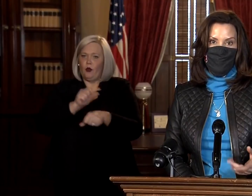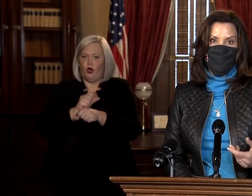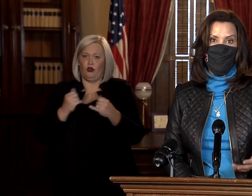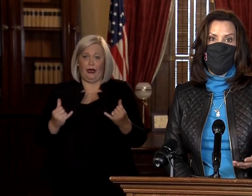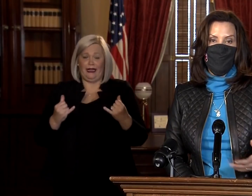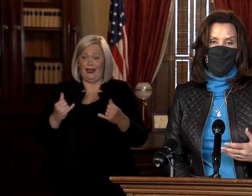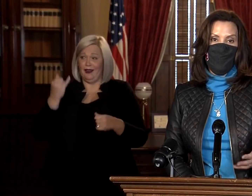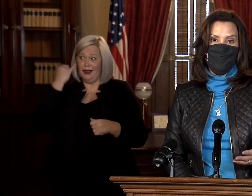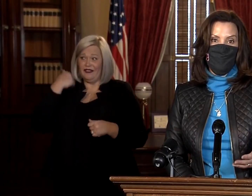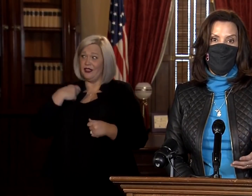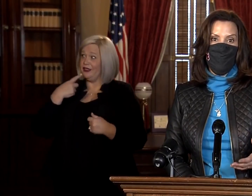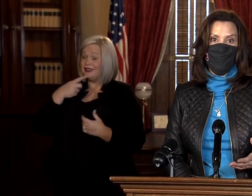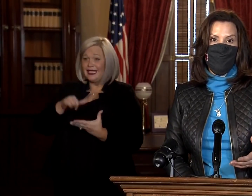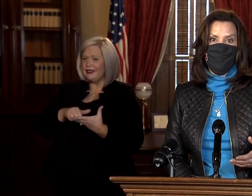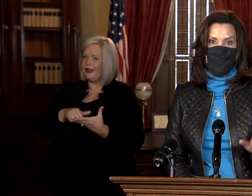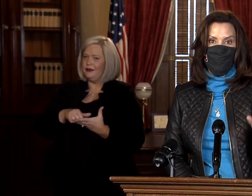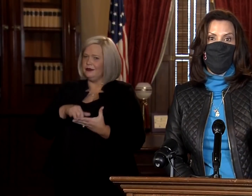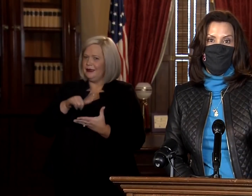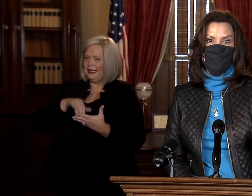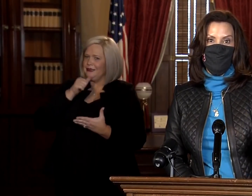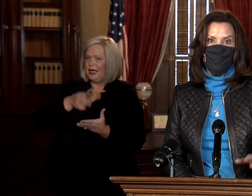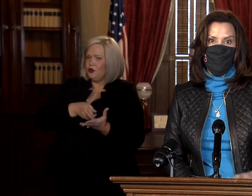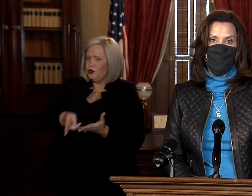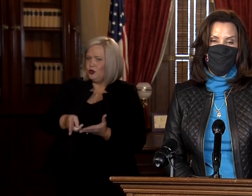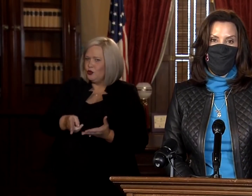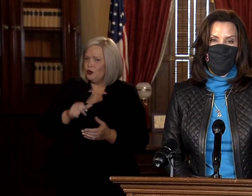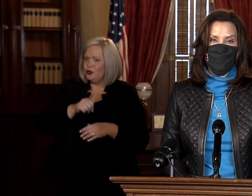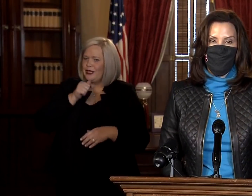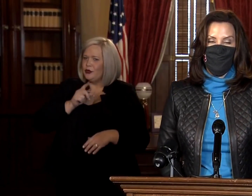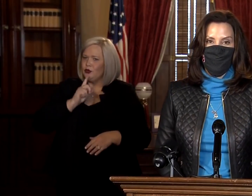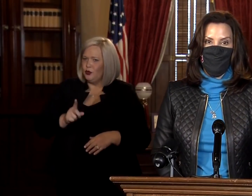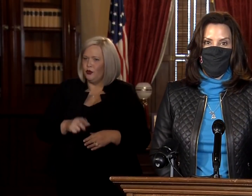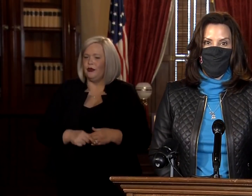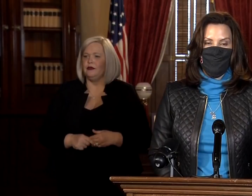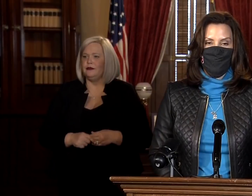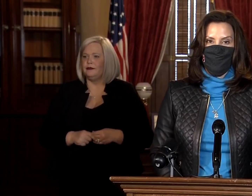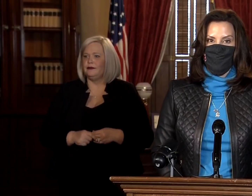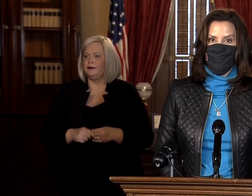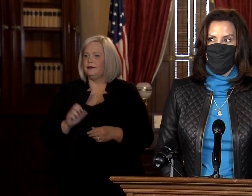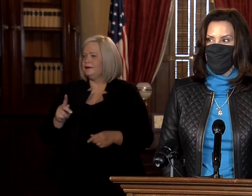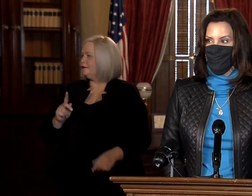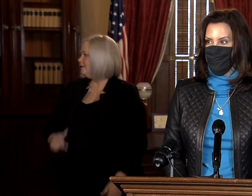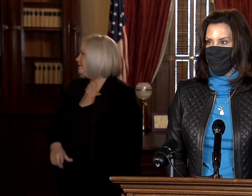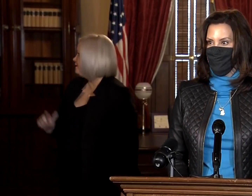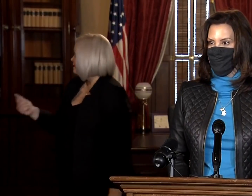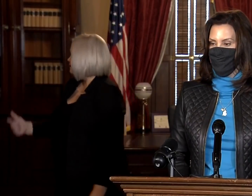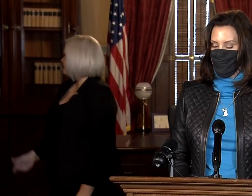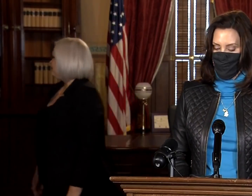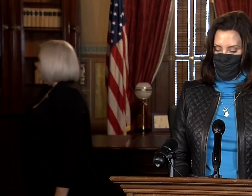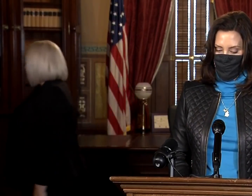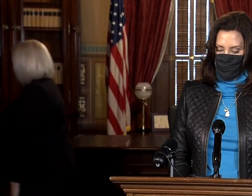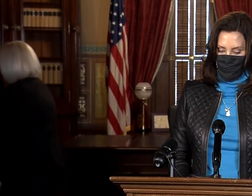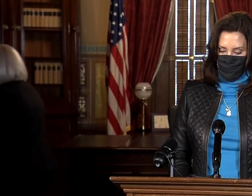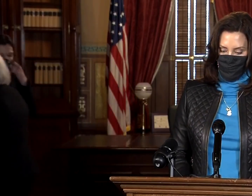effort or resource that is dedicated to helping our dedicated to helping our unemployed. unemployed. Anyone who tells you that isn’t Anyone who tells you that isn’t being honest about what that was being honest about what that was really all about.